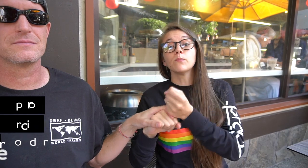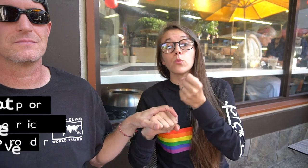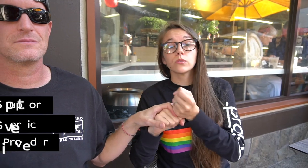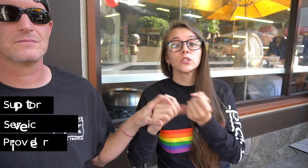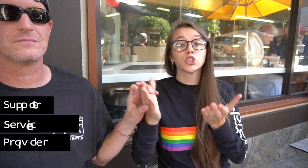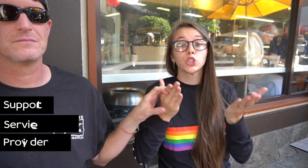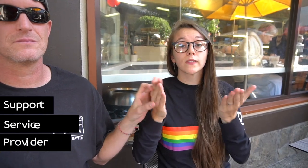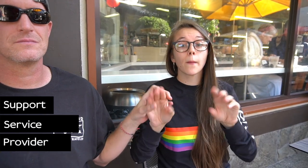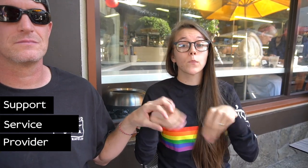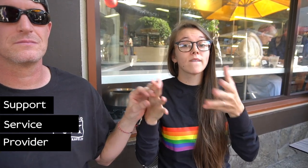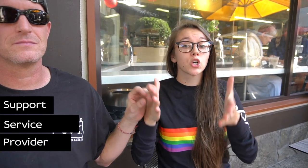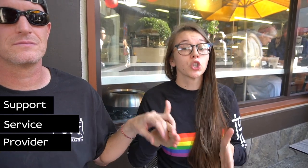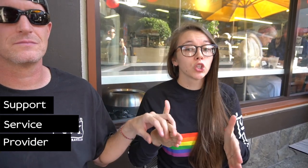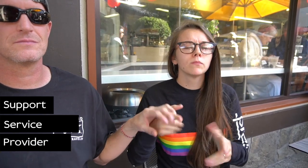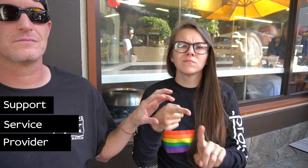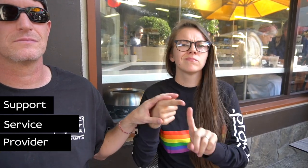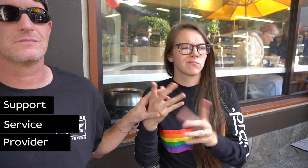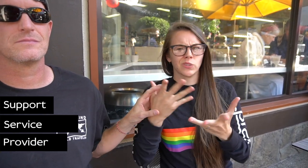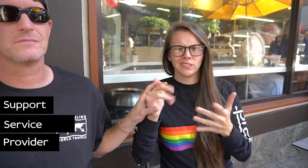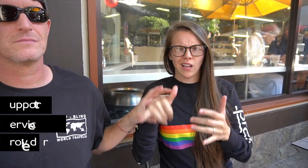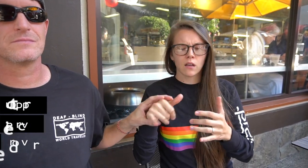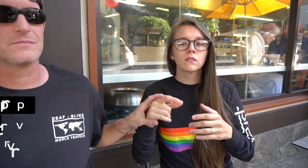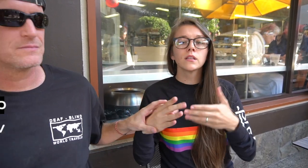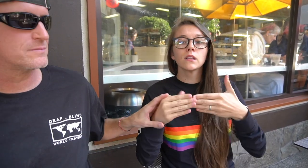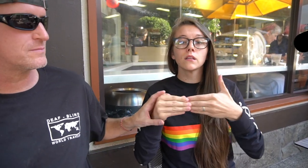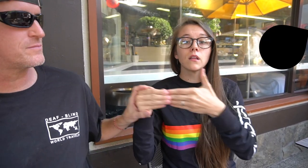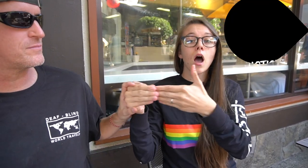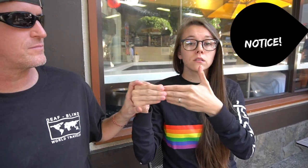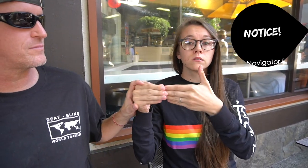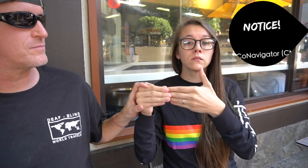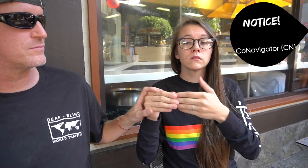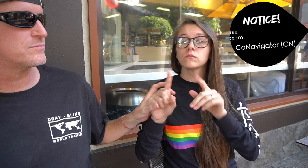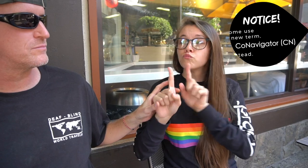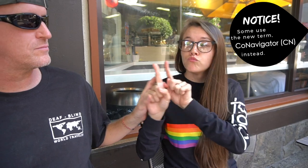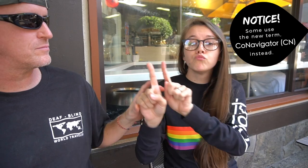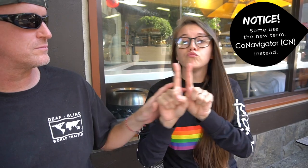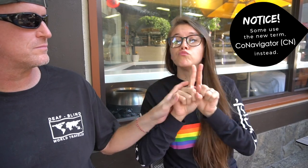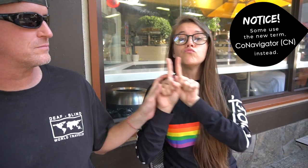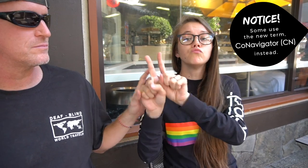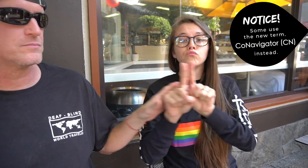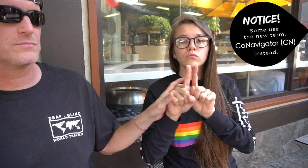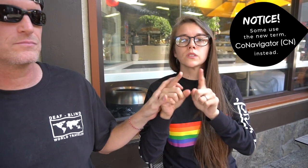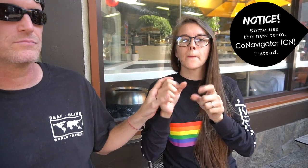Support Service Provider (SSP). What does the SSP do? They're a guide. The SSP accompanied a DeafBlind person around.